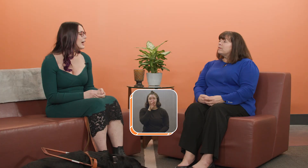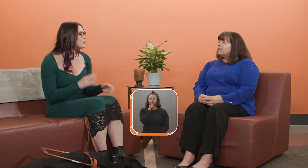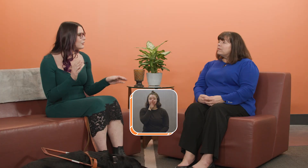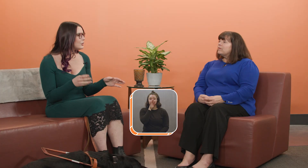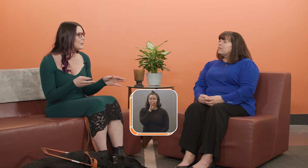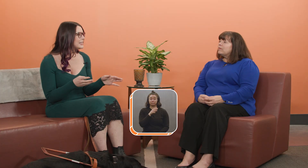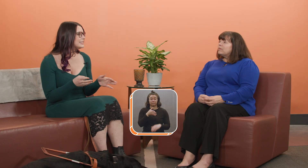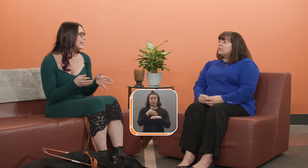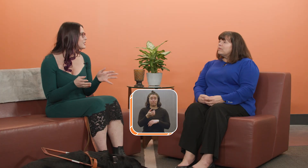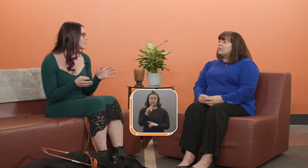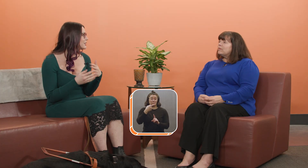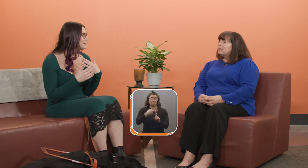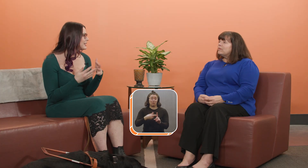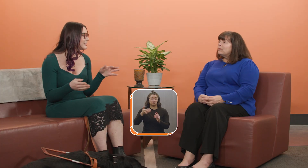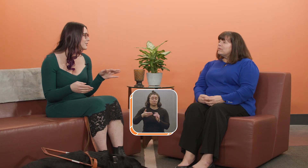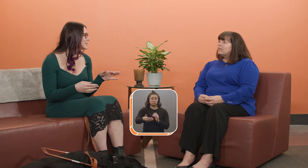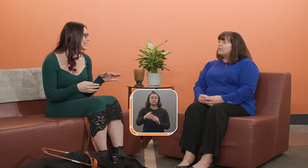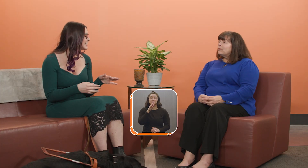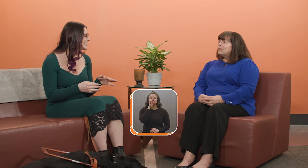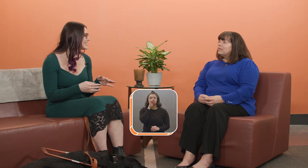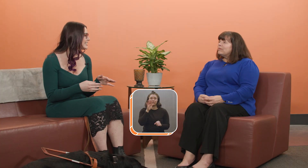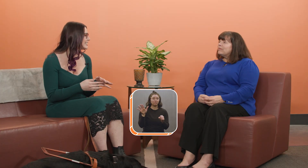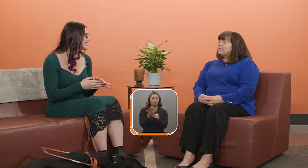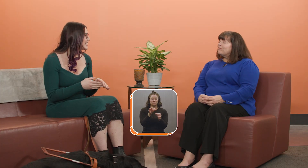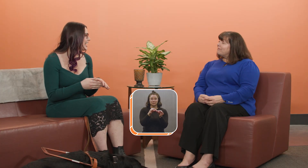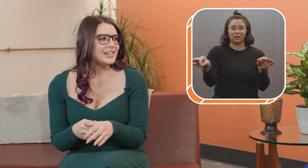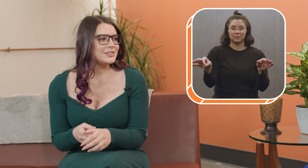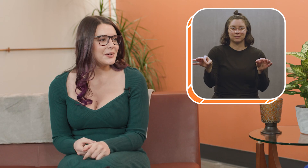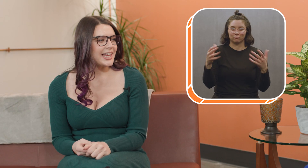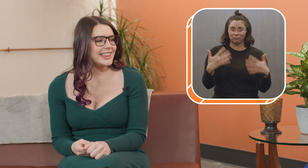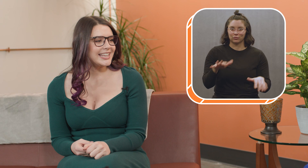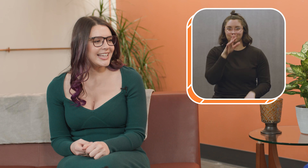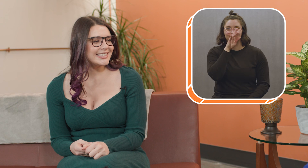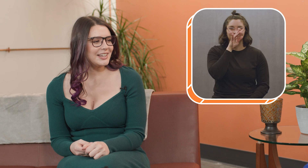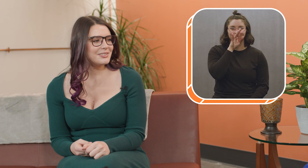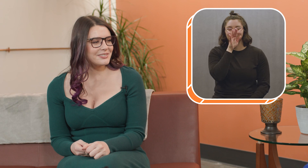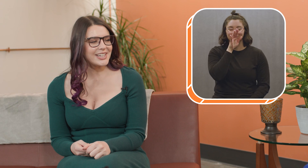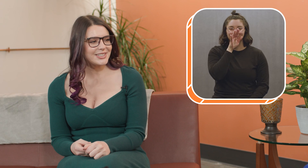After a few months, I just started speaking full sentences. And so I think that's kind of a reflection